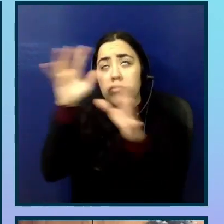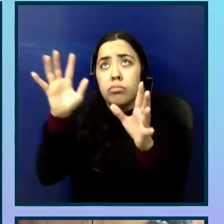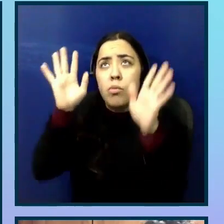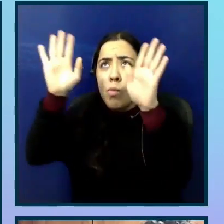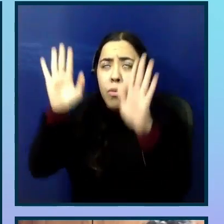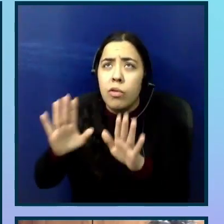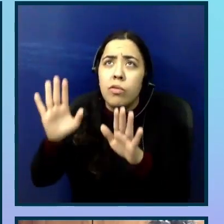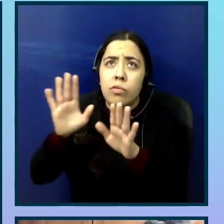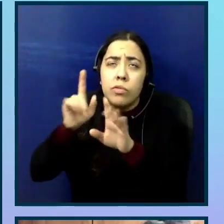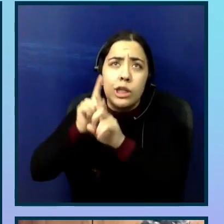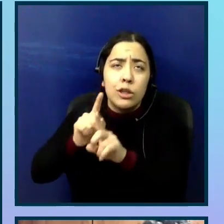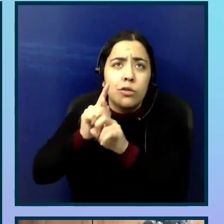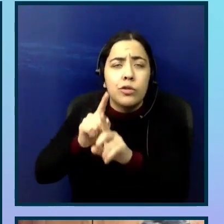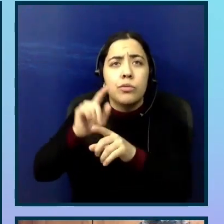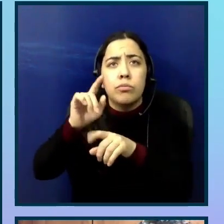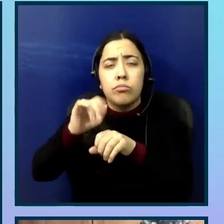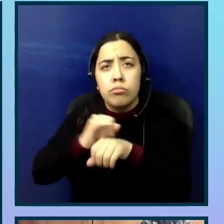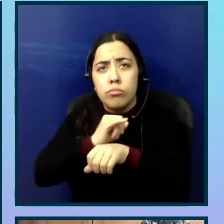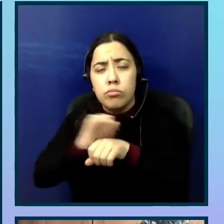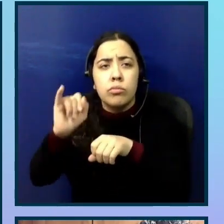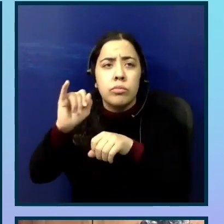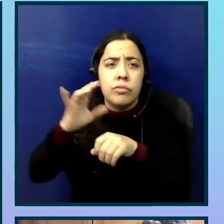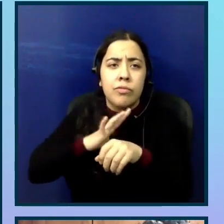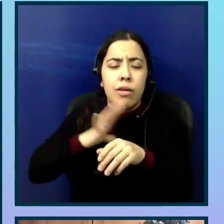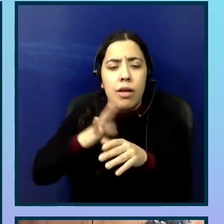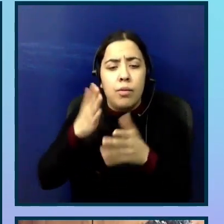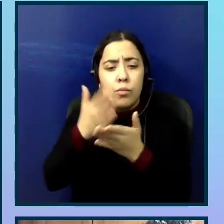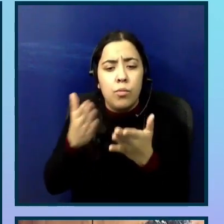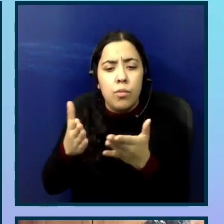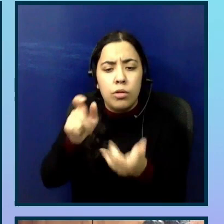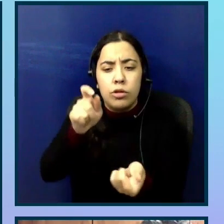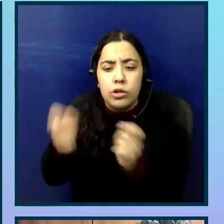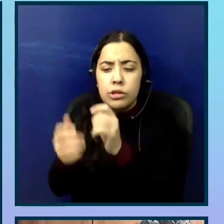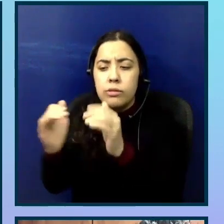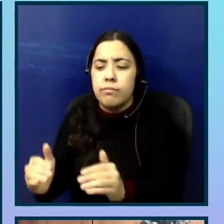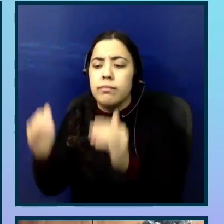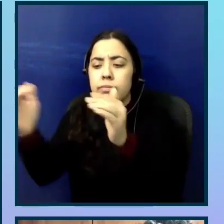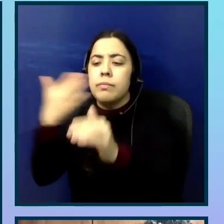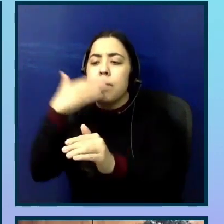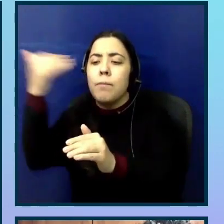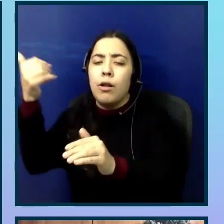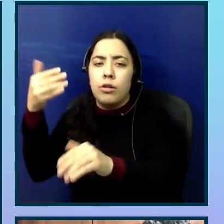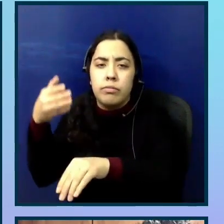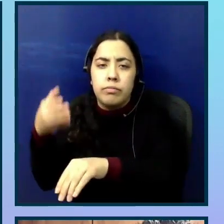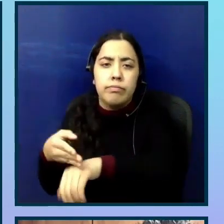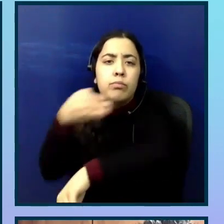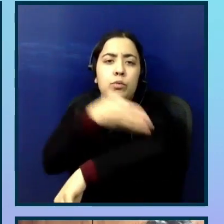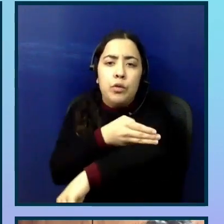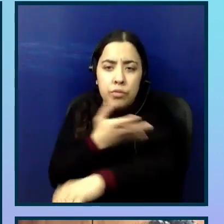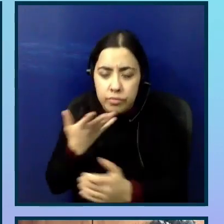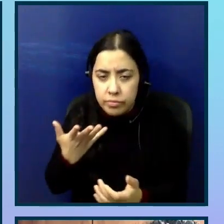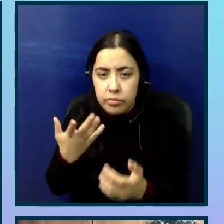and change the product to make it even better than what it was. And as I was doing my internship,